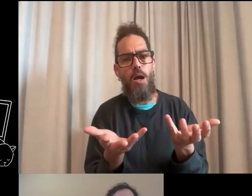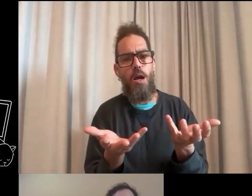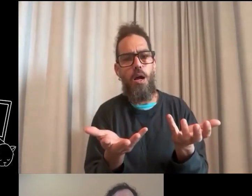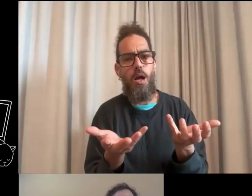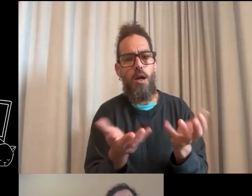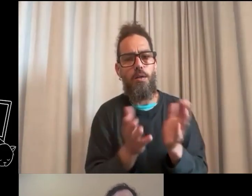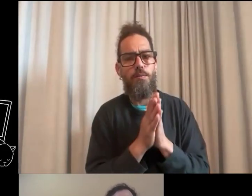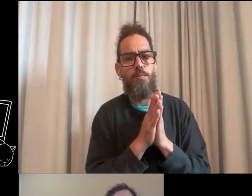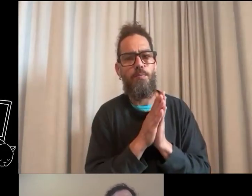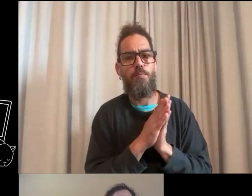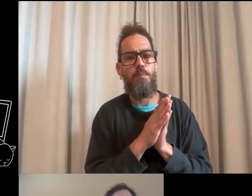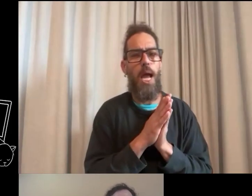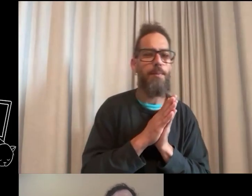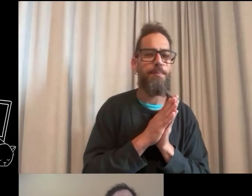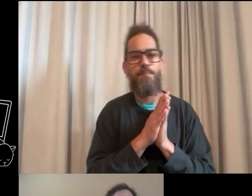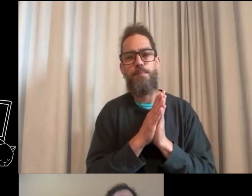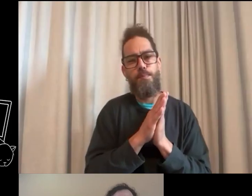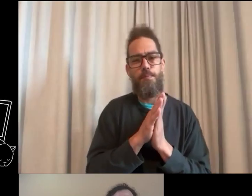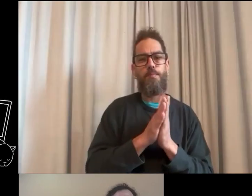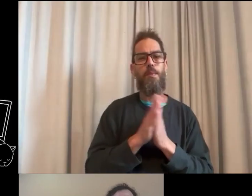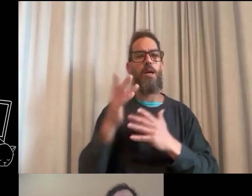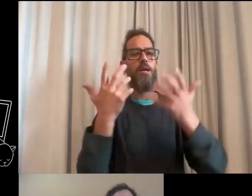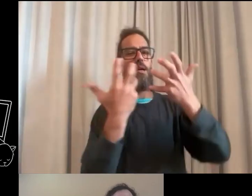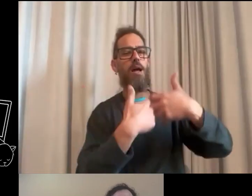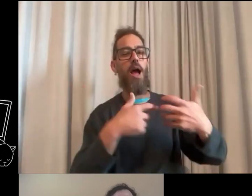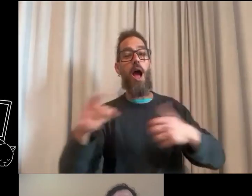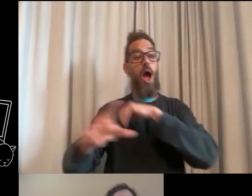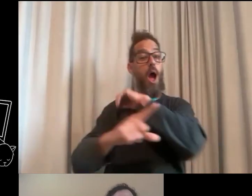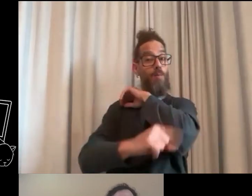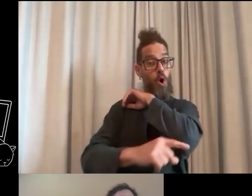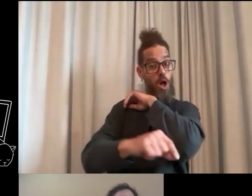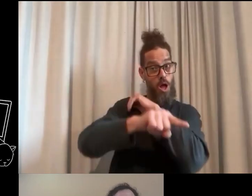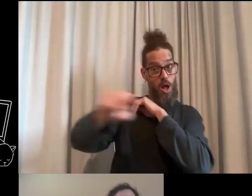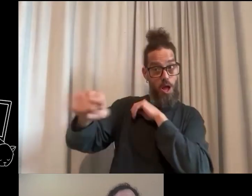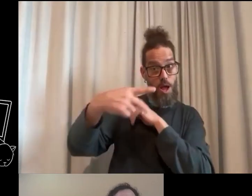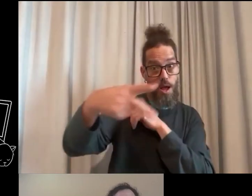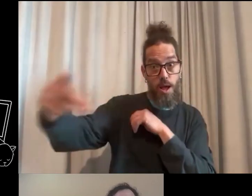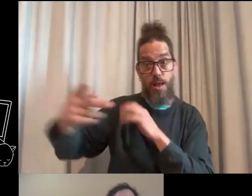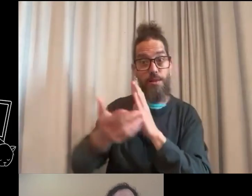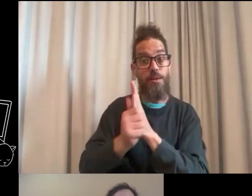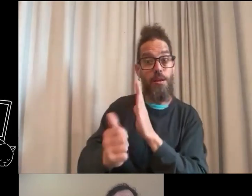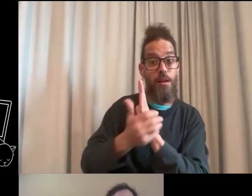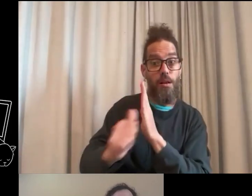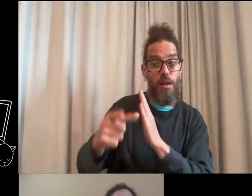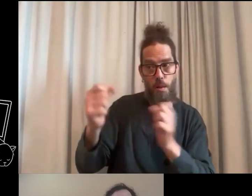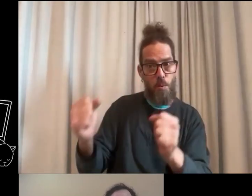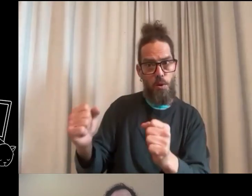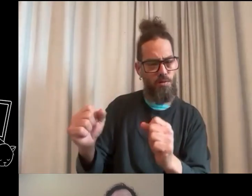we take into account the abilities and knowledge